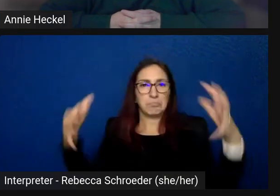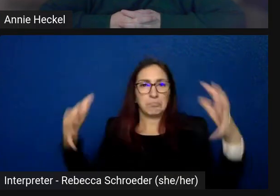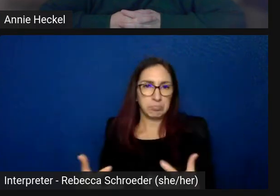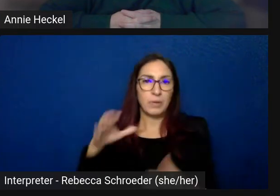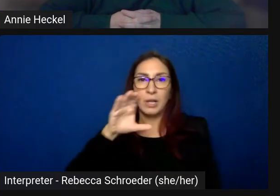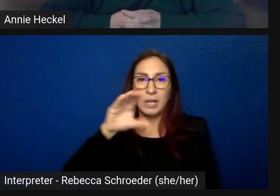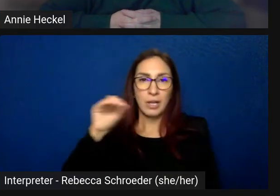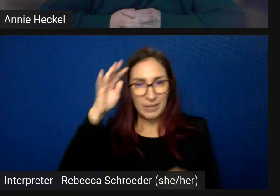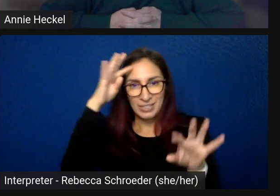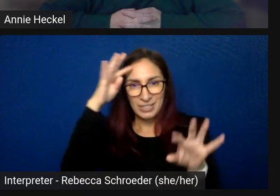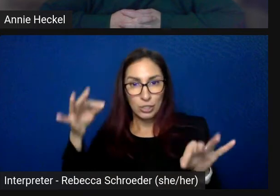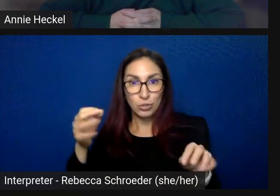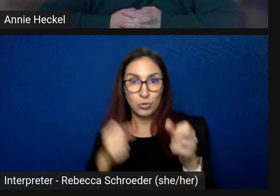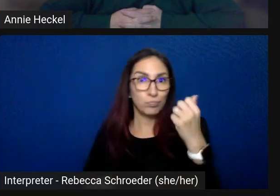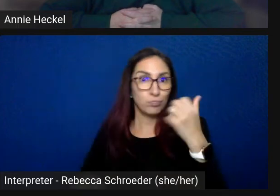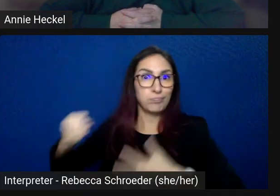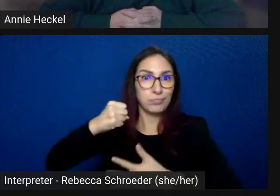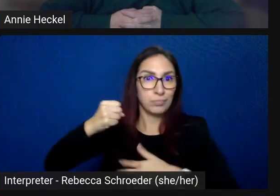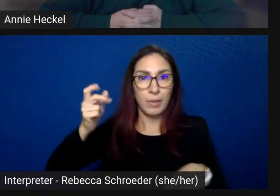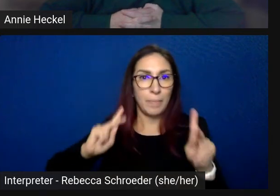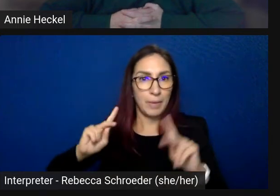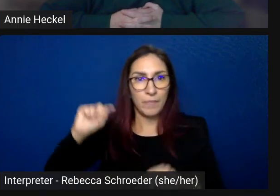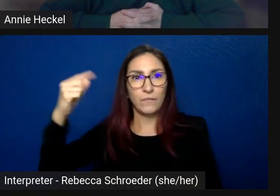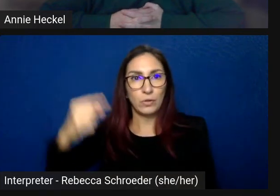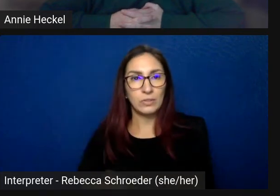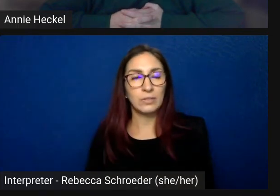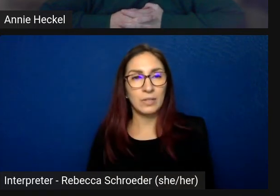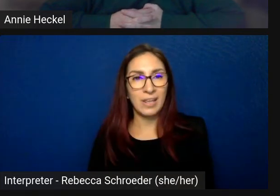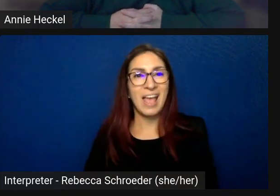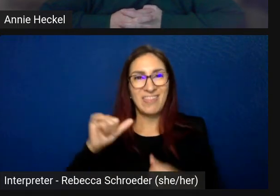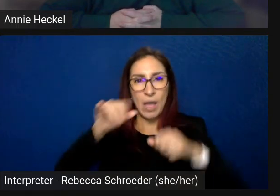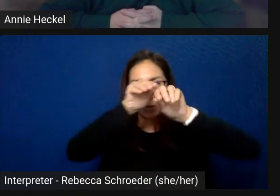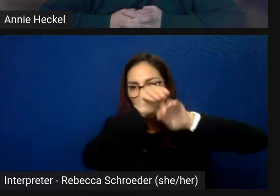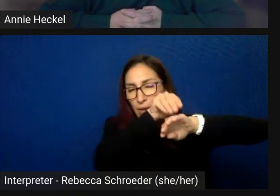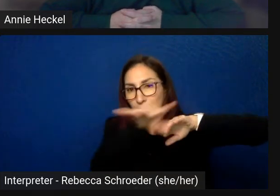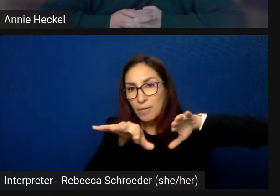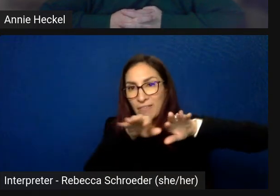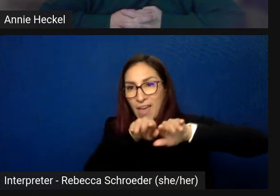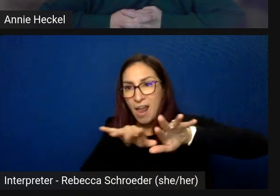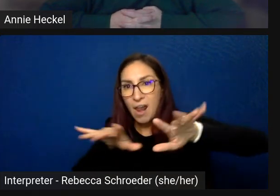That would trickle down to everybody of how they see things.